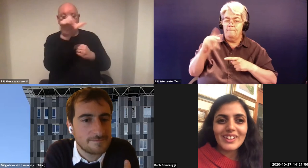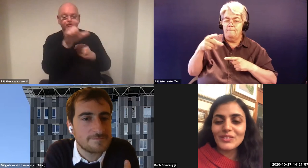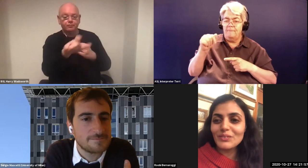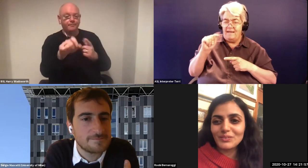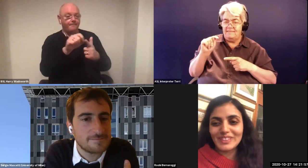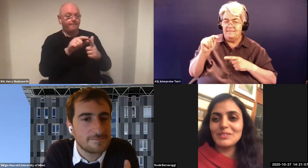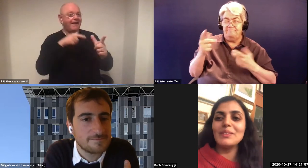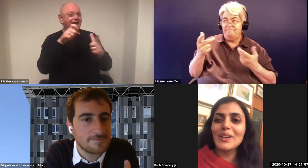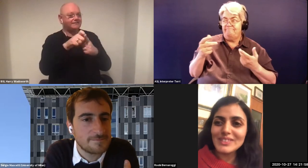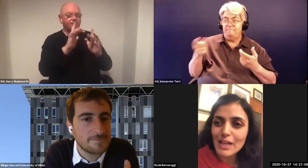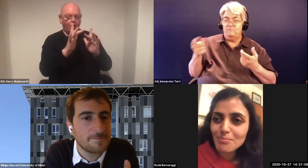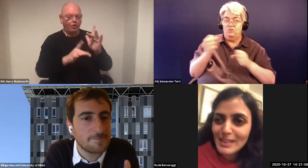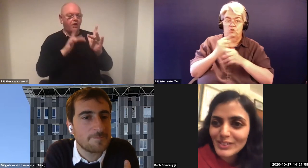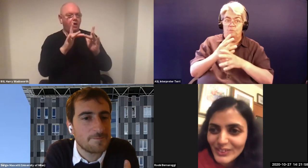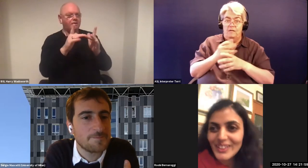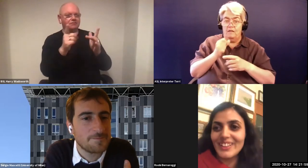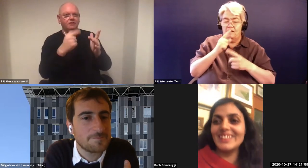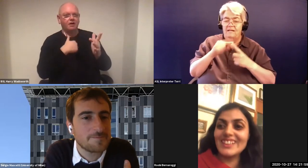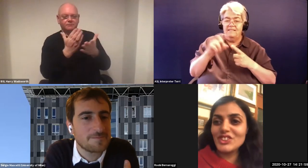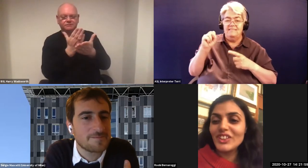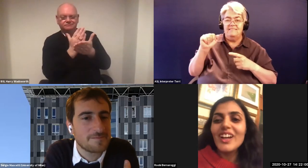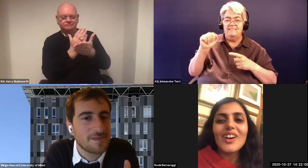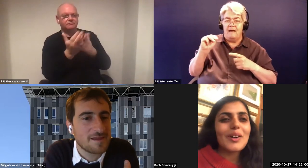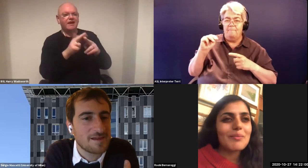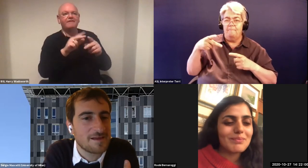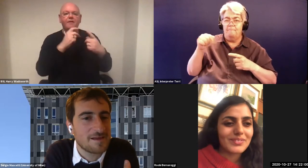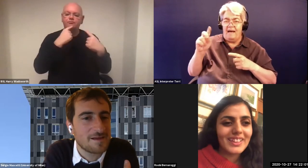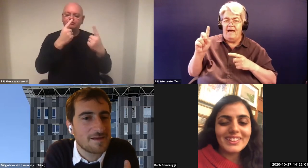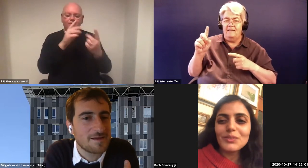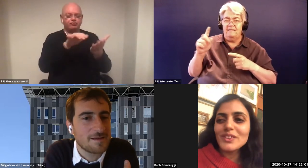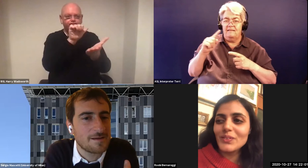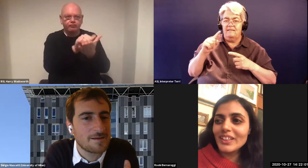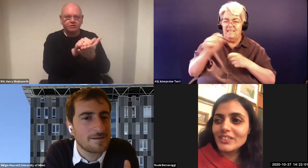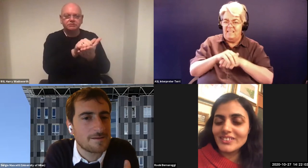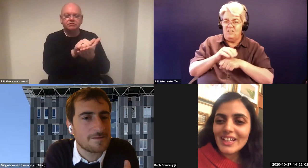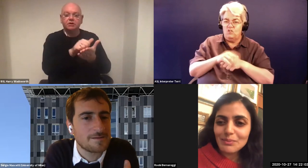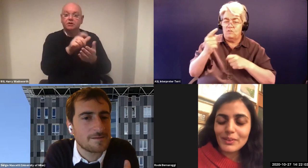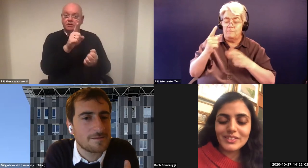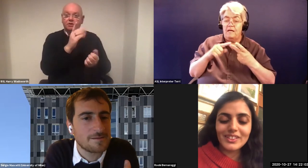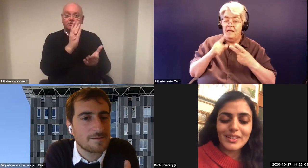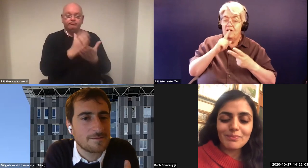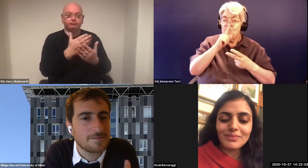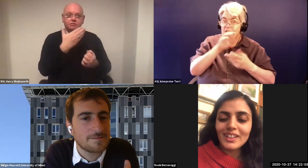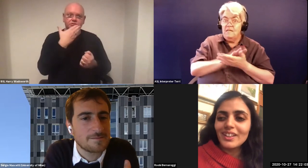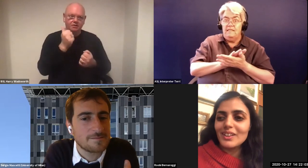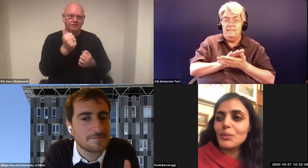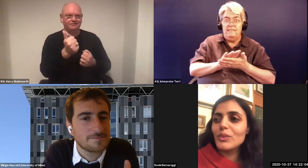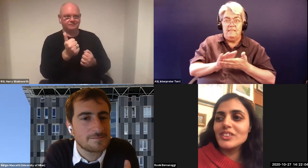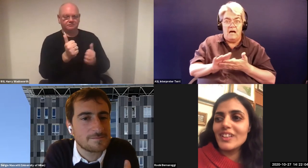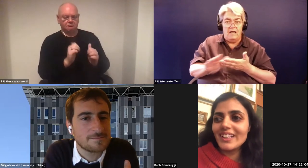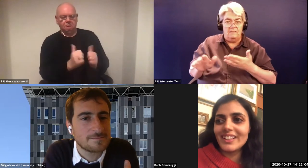don't know if it's pronounced ZUMpad or in English and it was really nice because um we could like